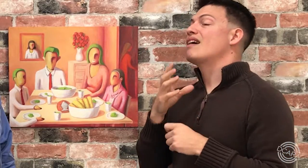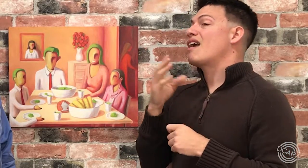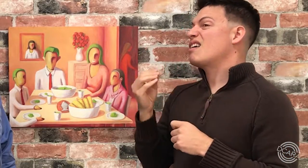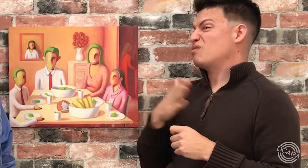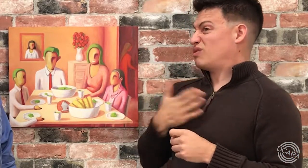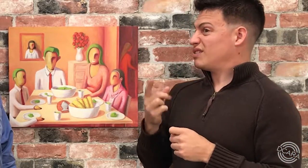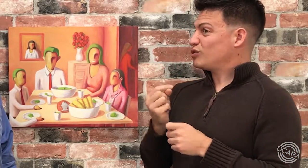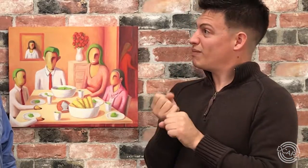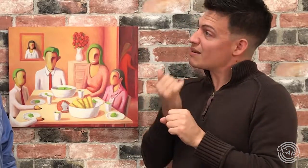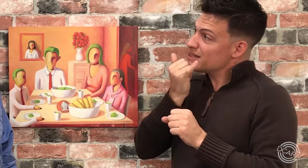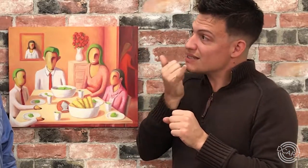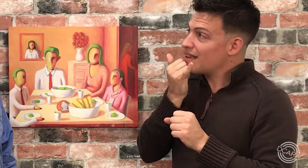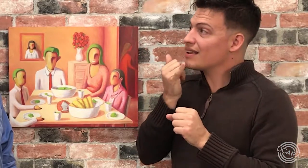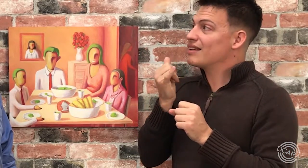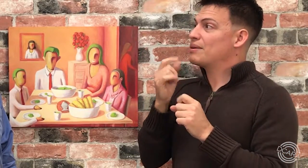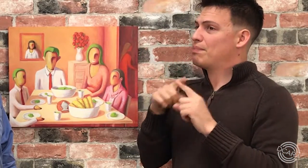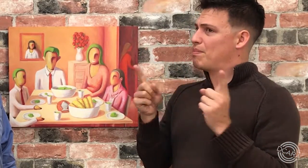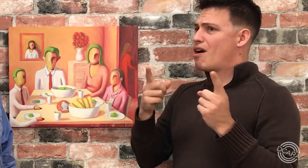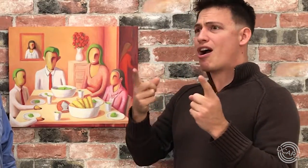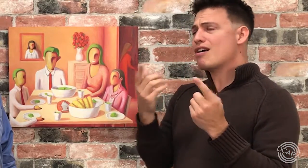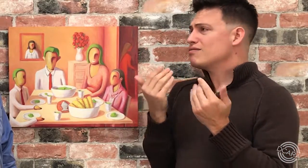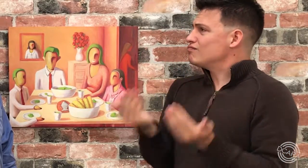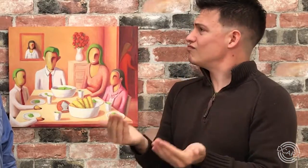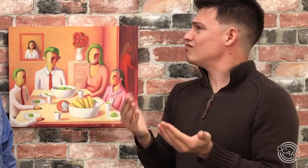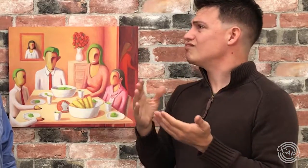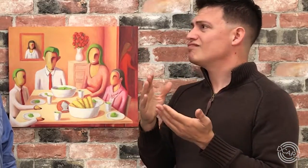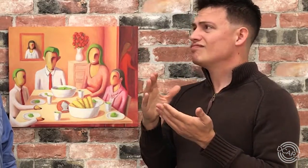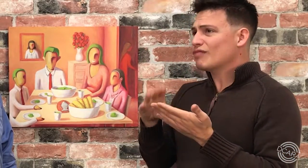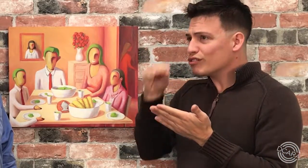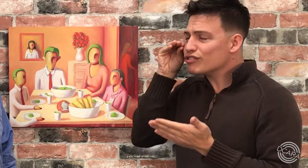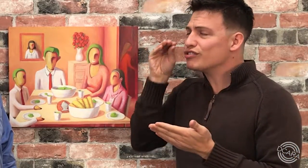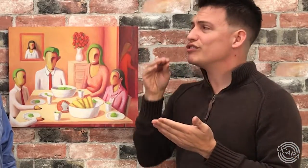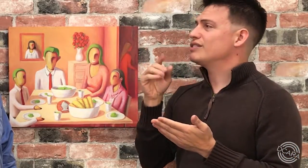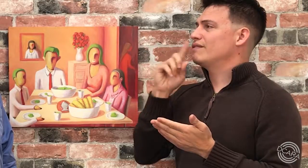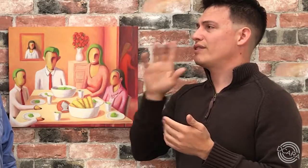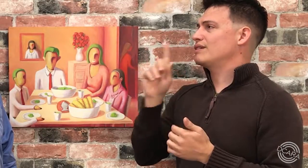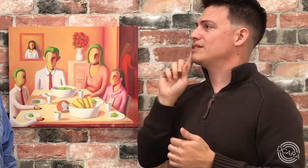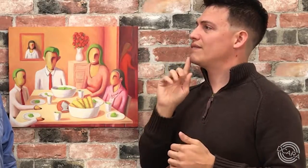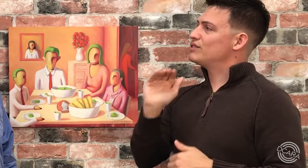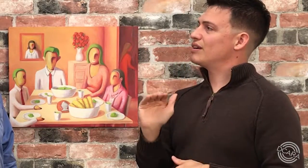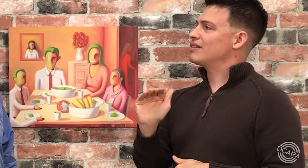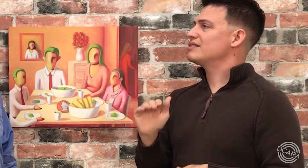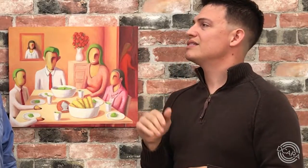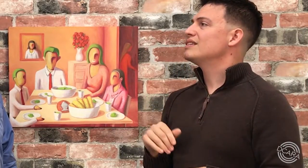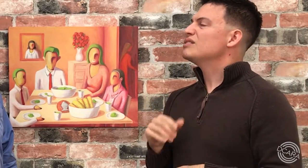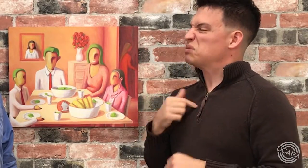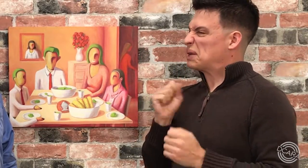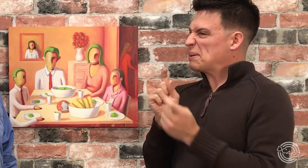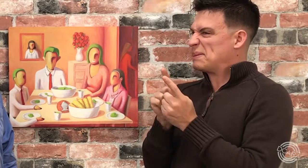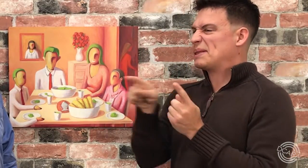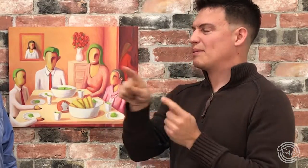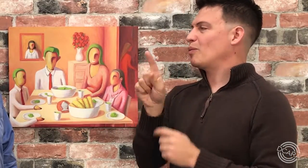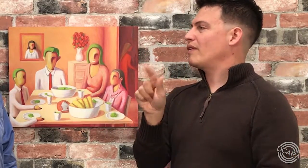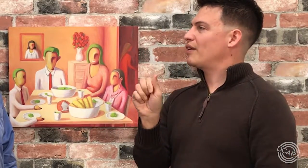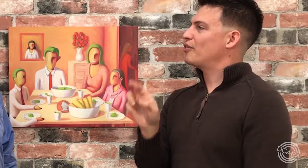and be willing to make mistakes so that they can learn for their Deaf child. I can meet them where they are.